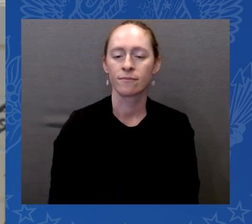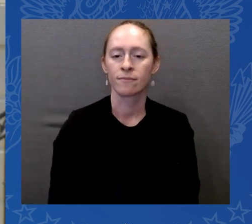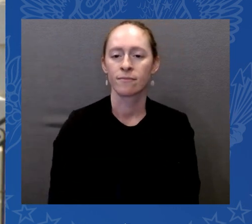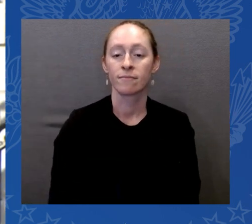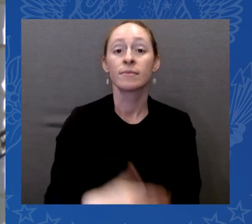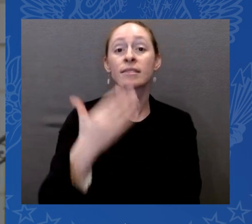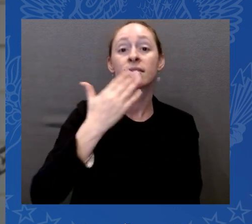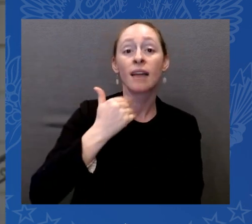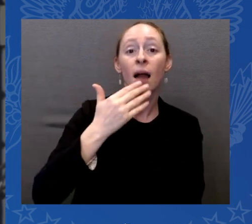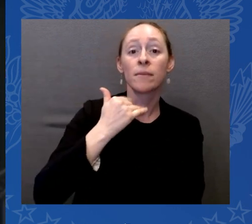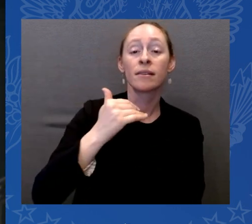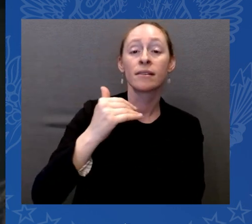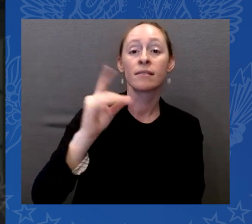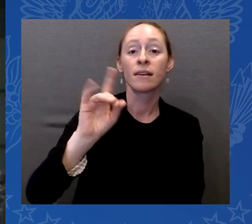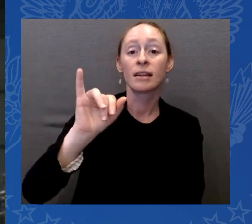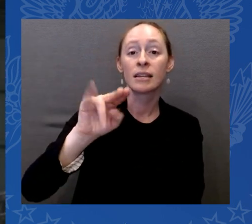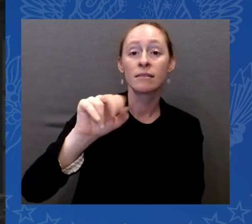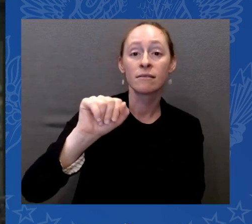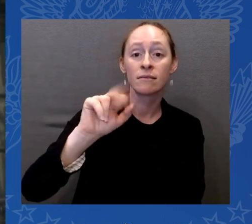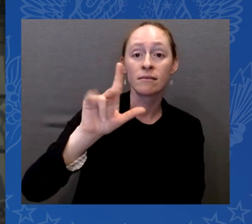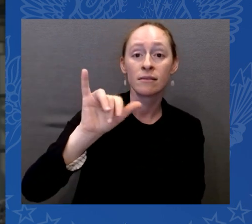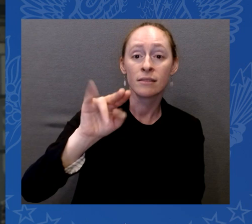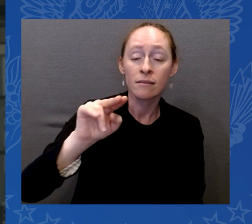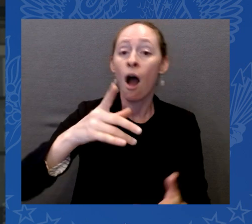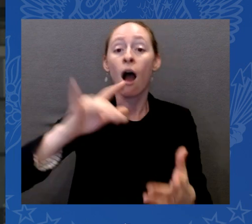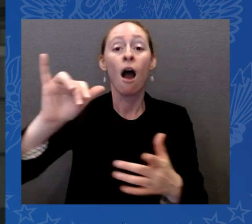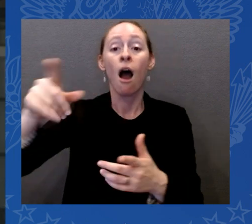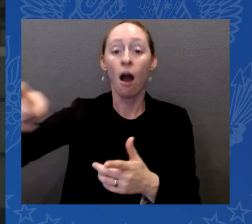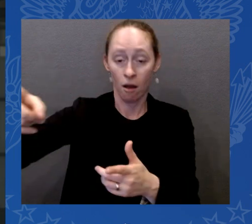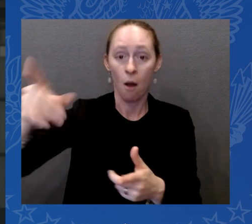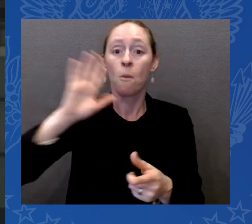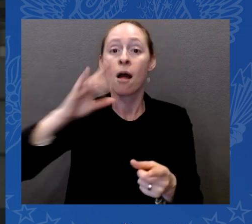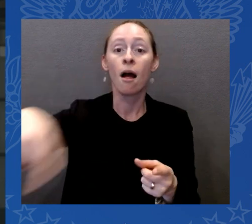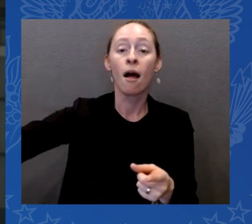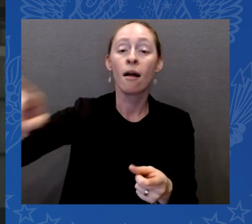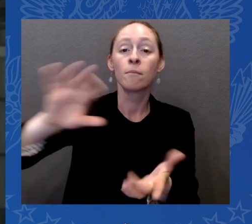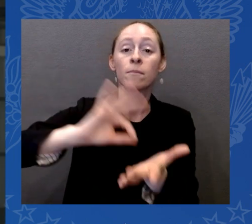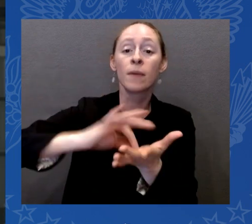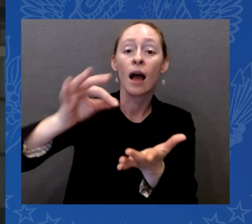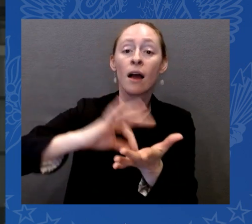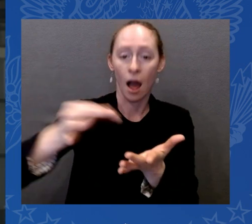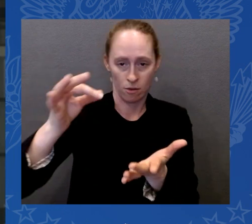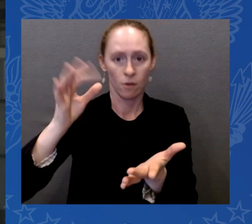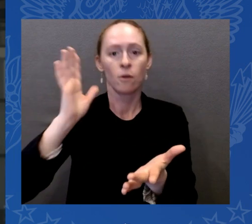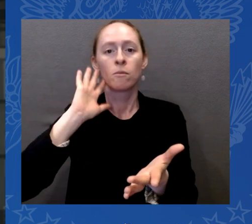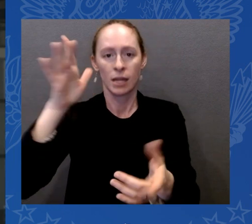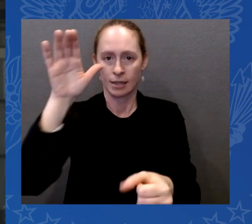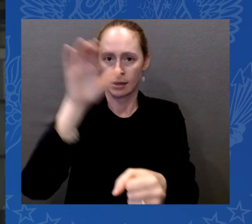[a month] for every insulin. And we wanted to cut the cost for insulin for everyone,